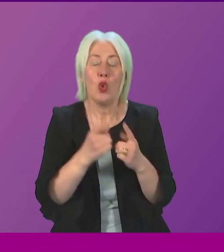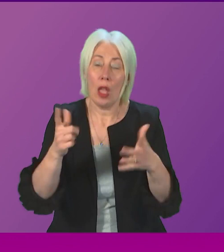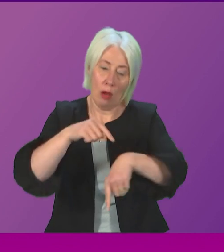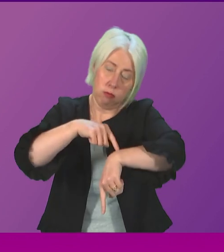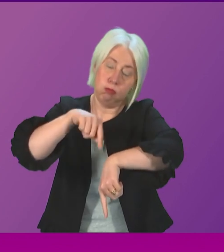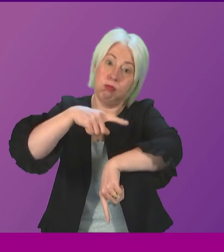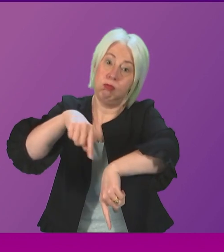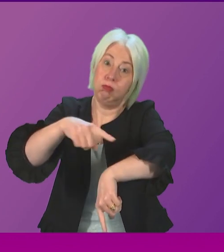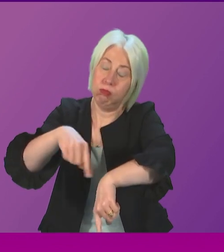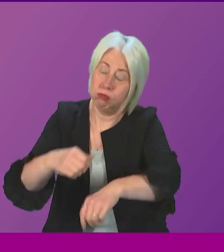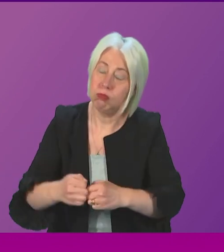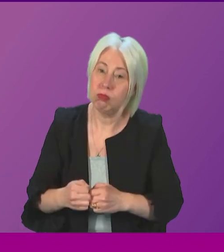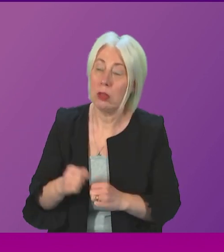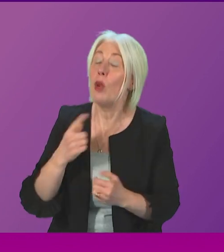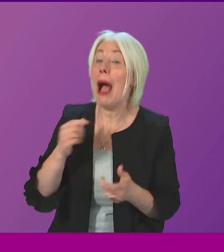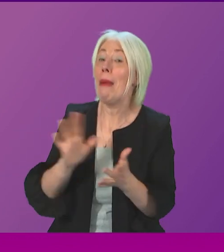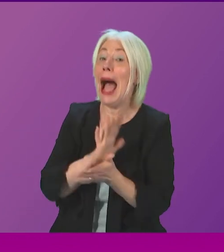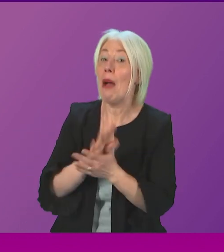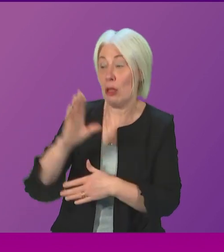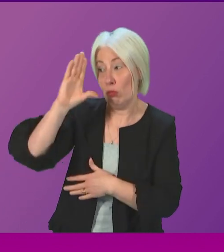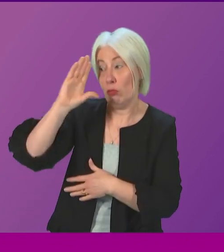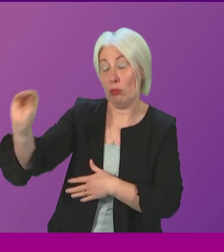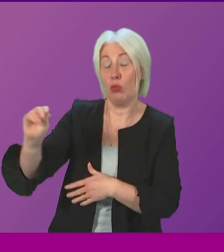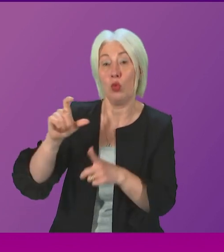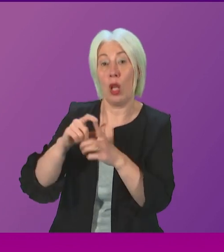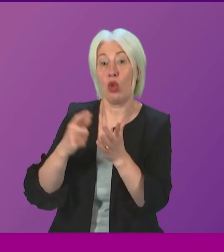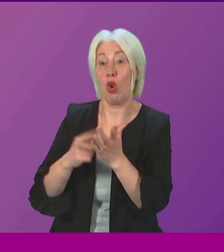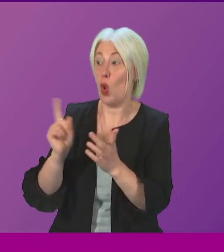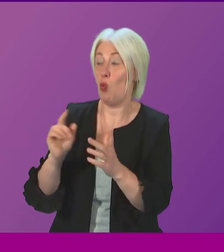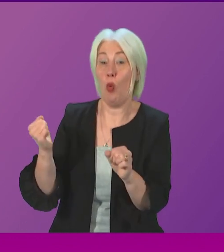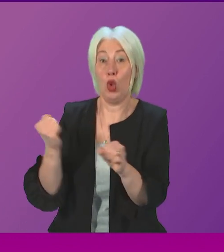I am happy to write to Douglas Ross with the detail of that work that we are progressing.